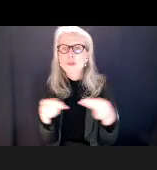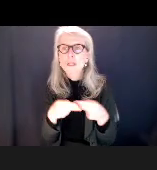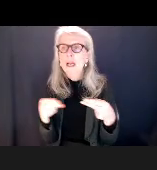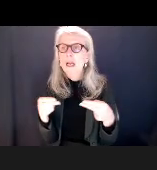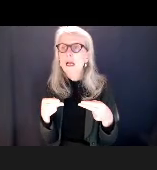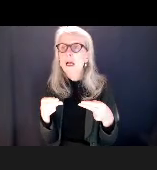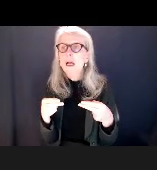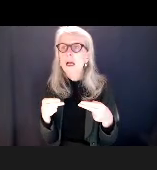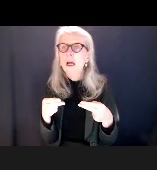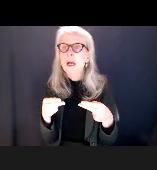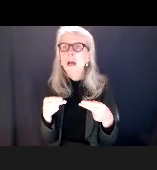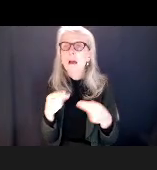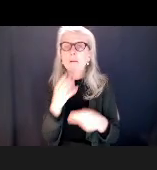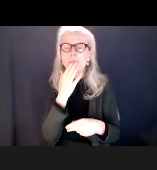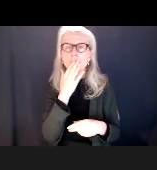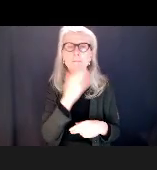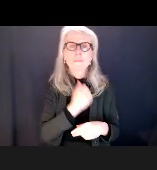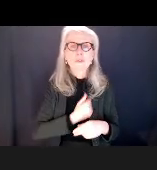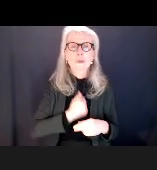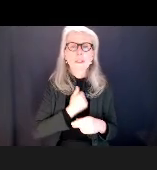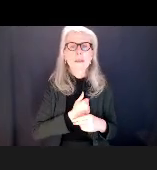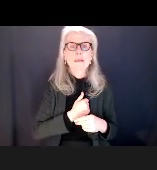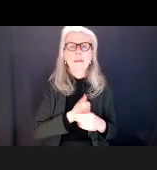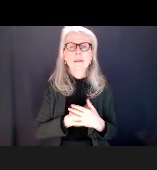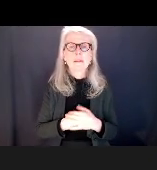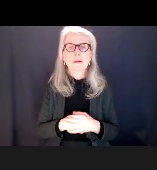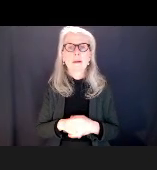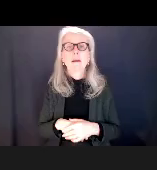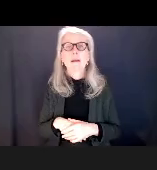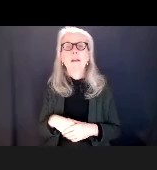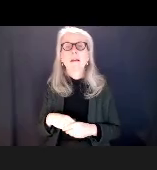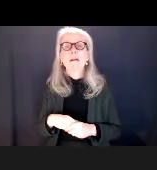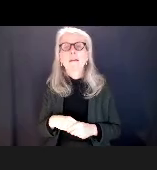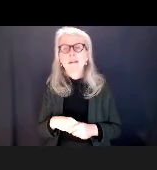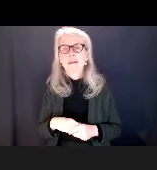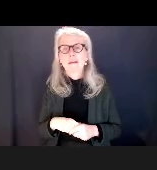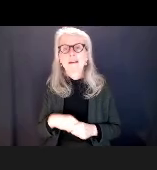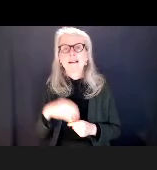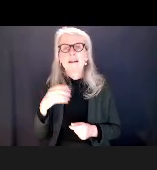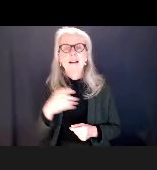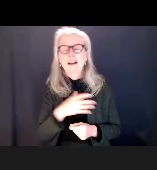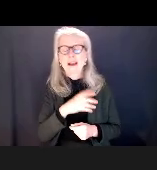the time. Is that what you're suggesting? Yeah. Thank you. I need you. I never follow my slides